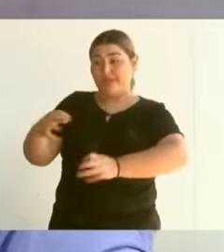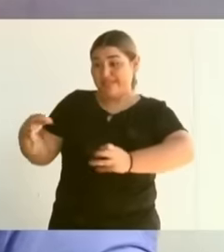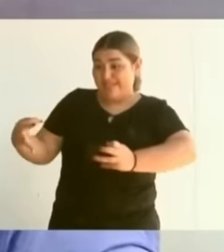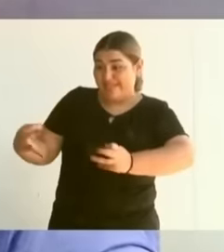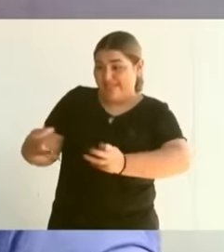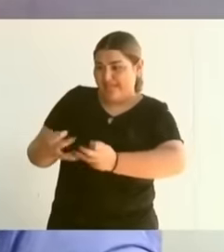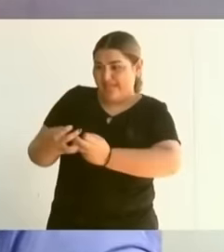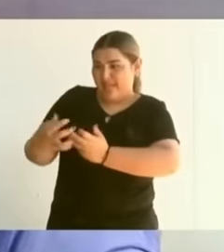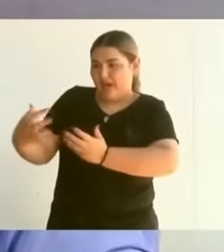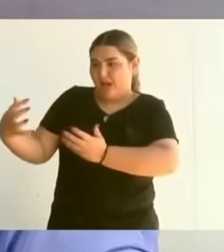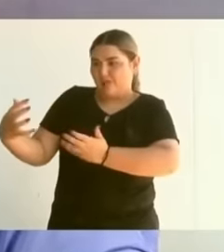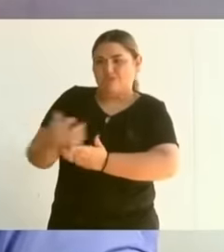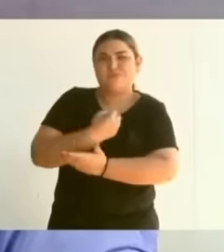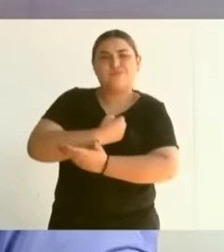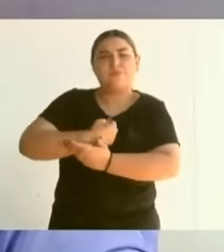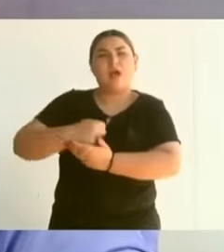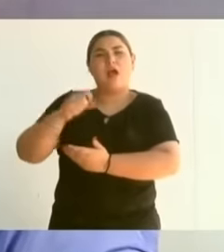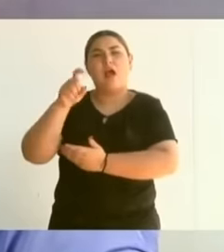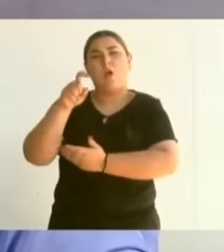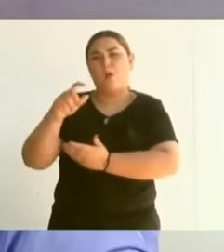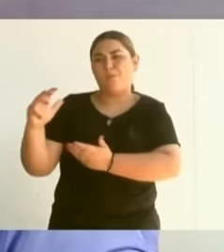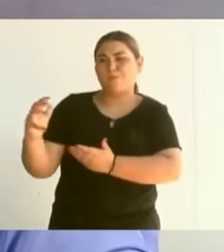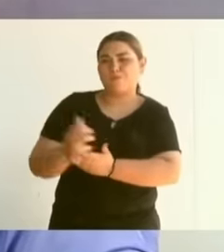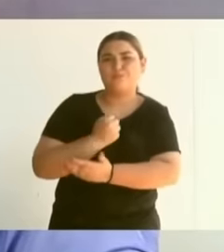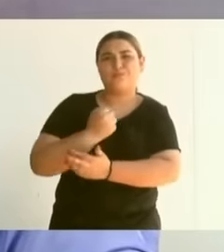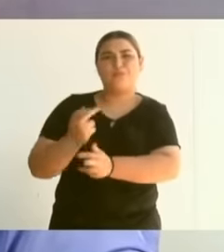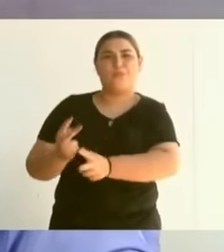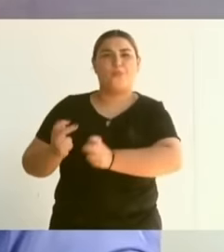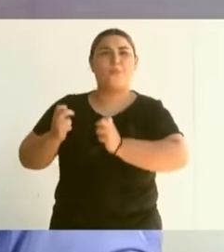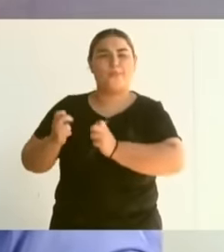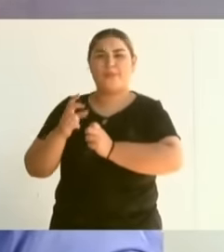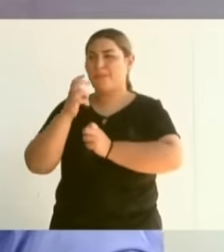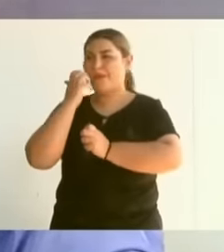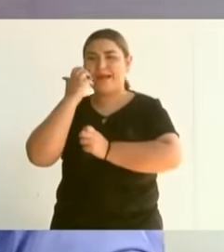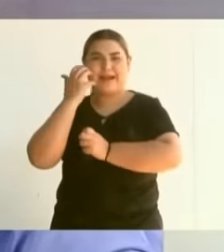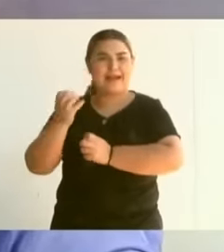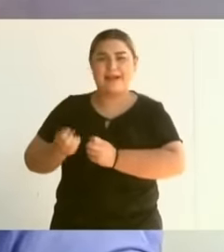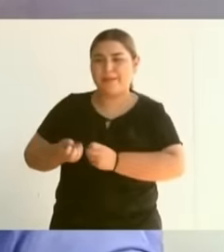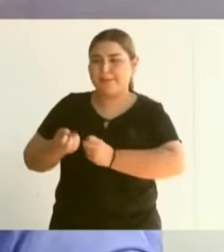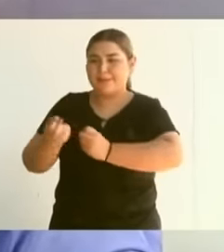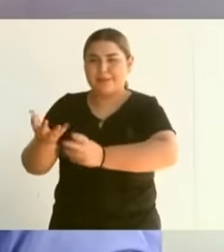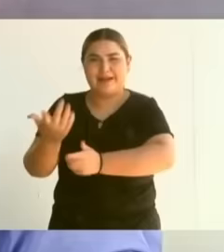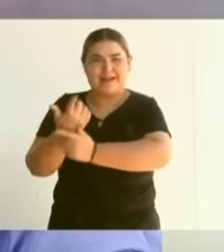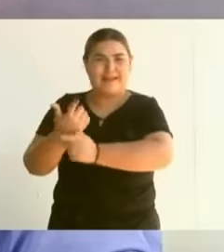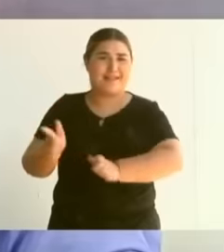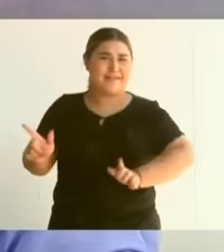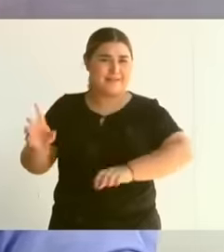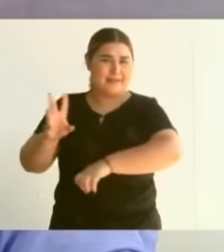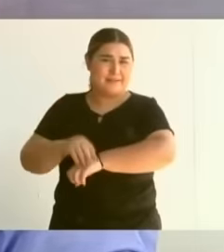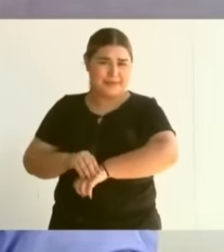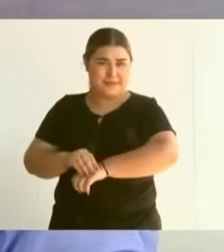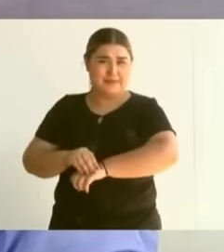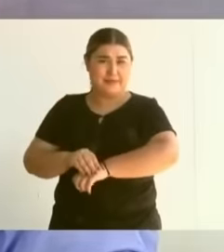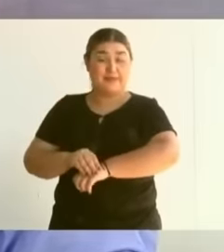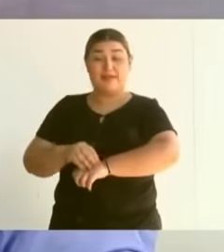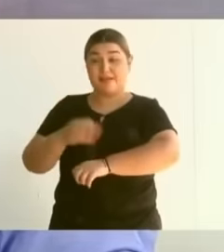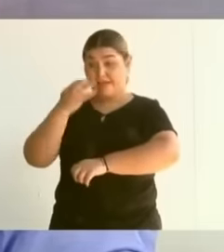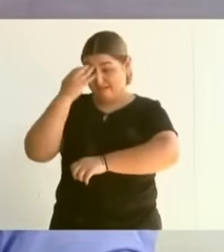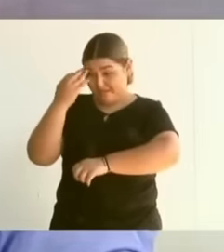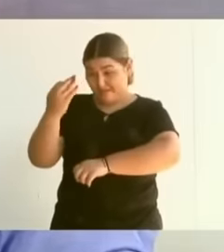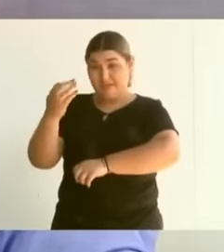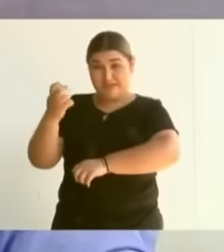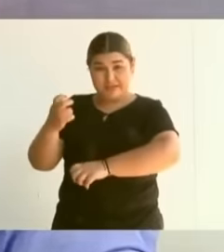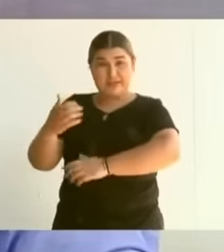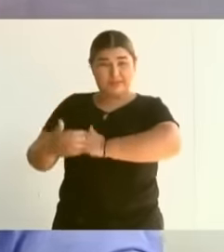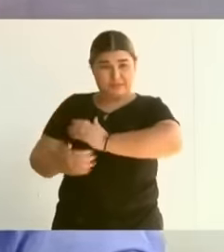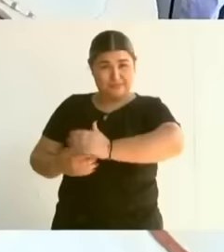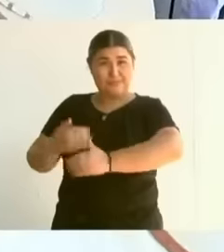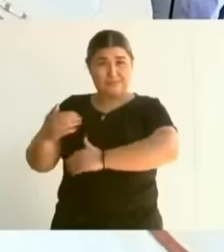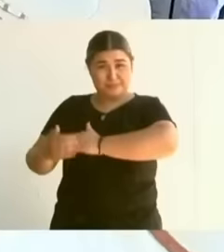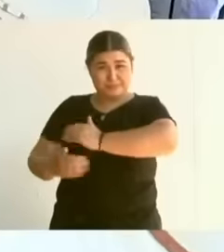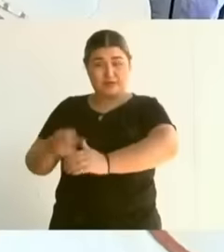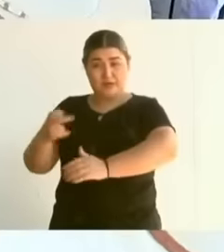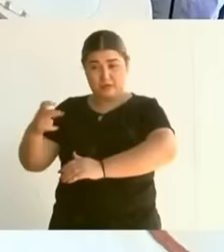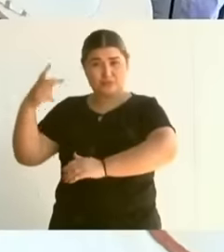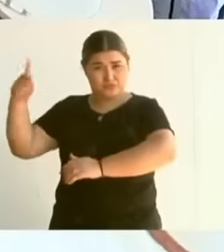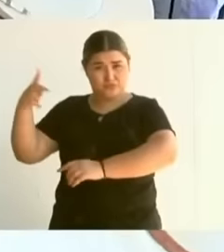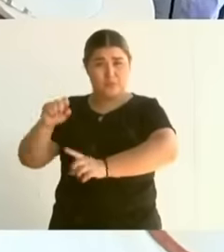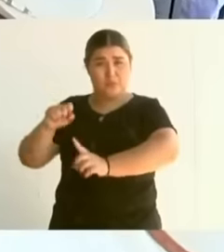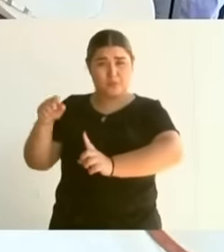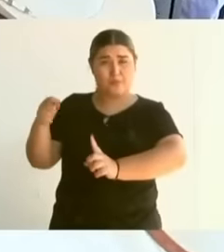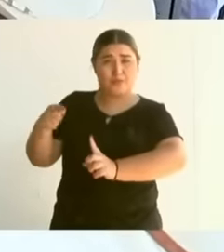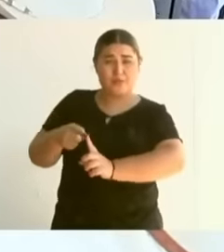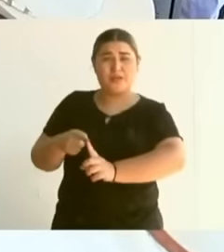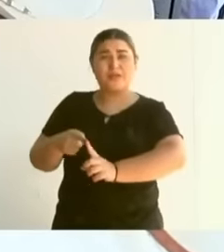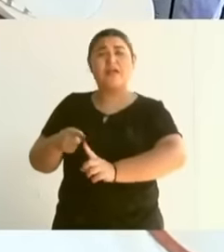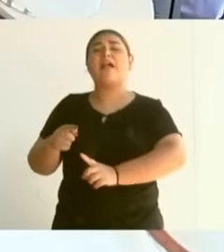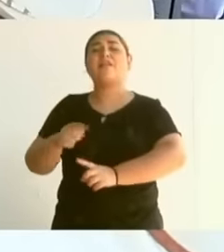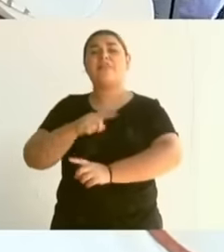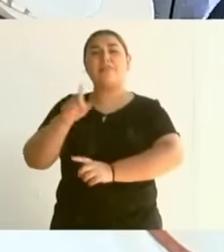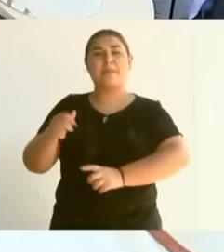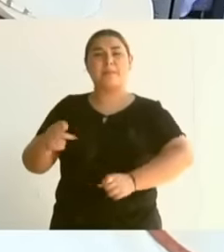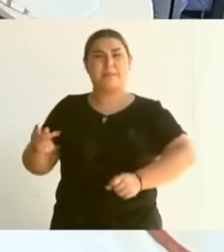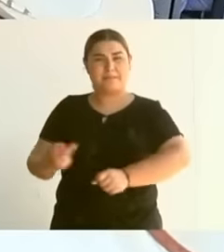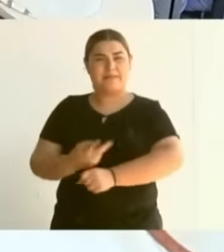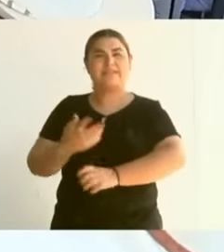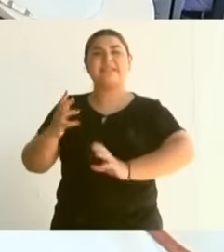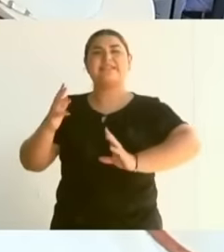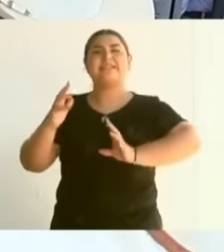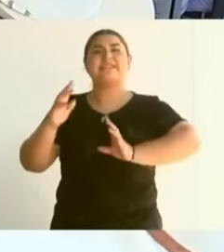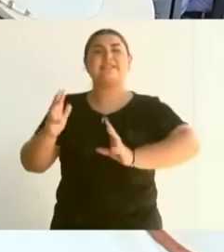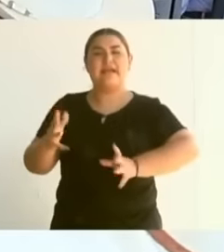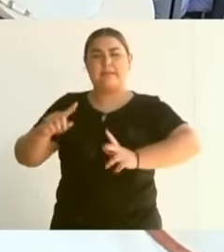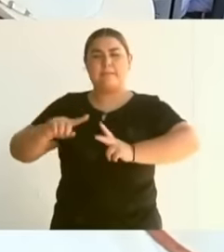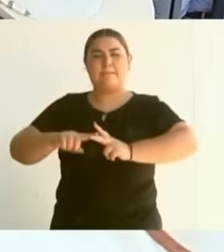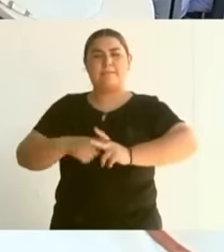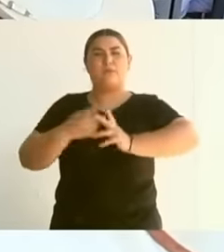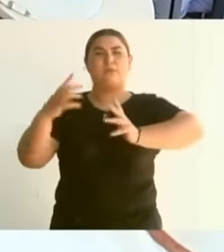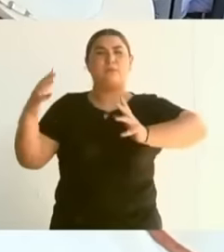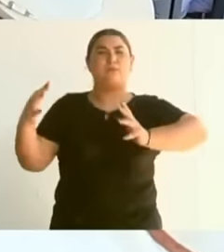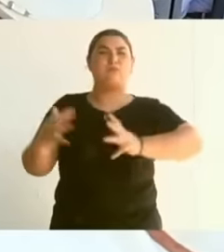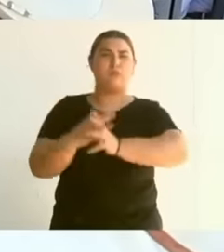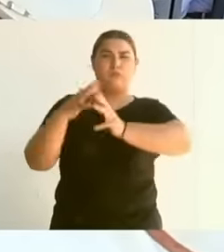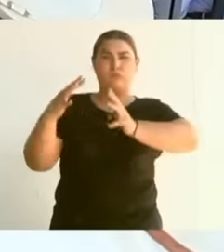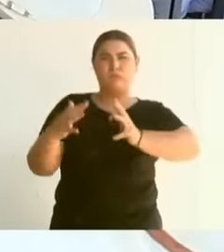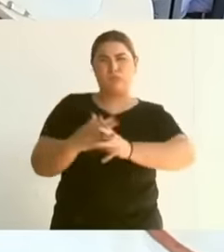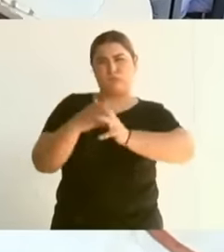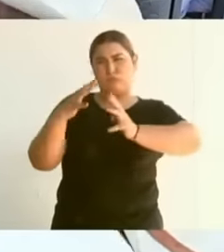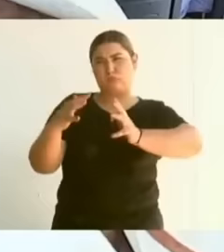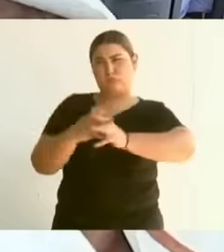water and with that perverse For this purpose, the Wars were decreed against the